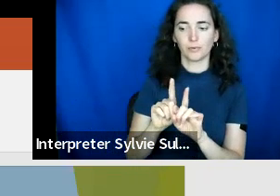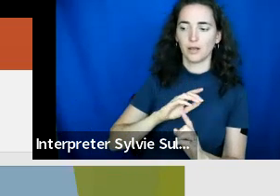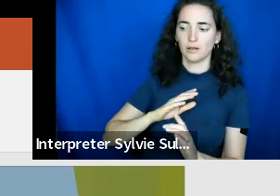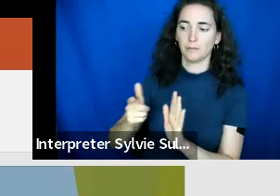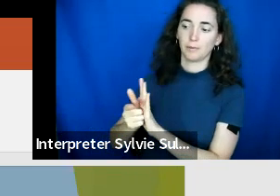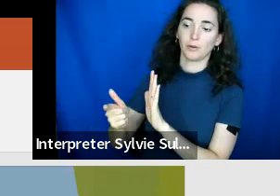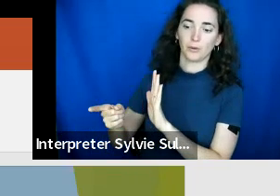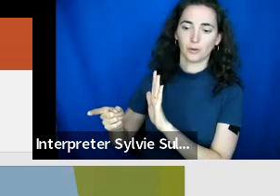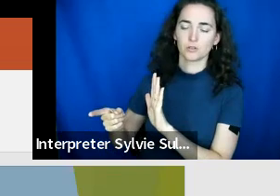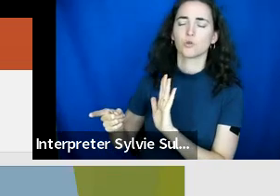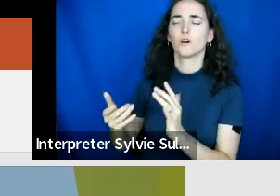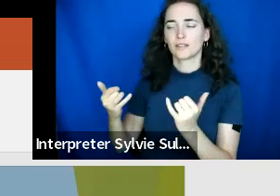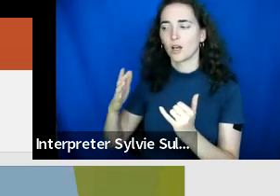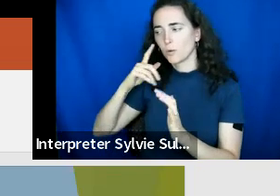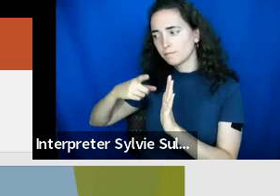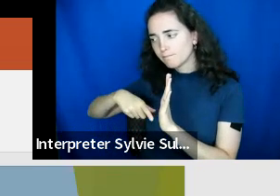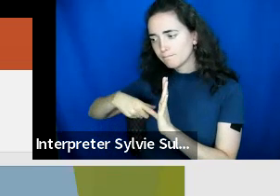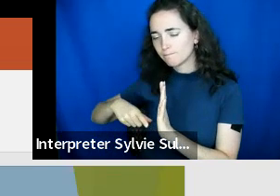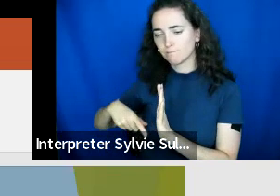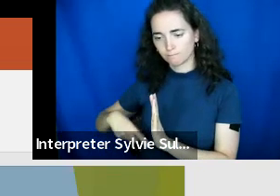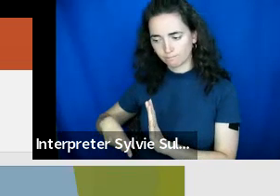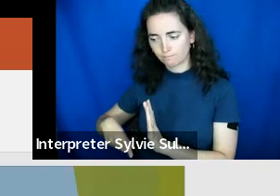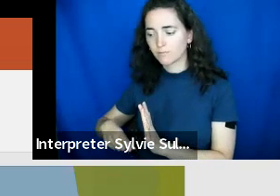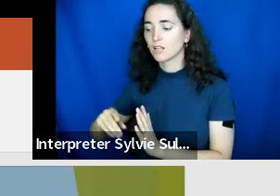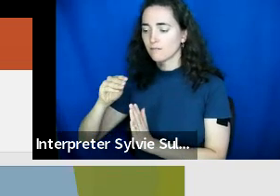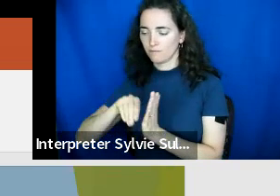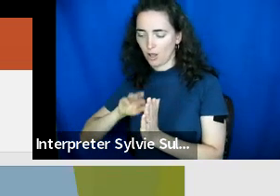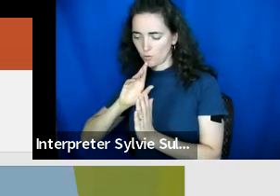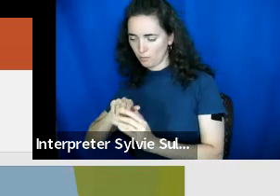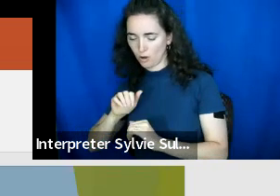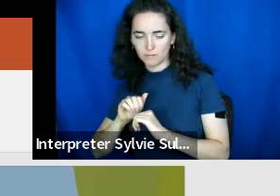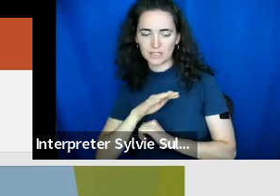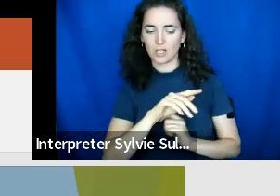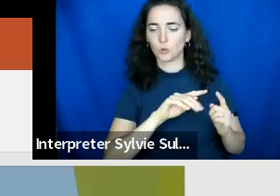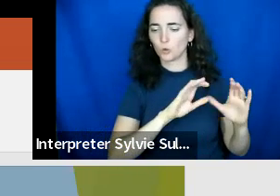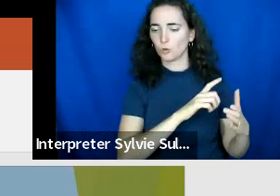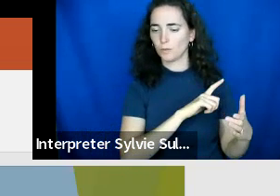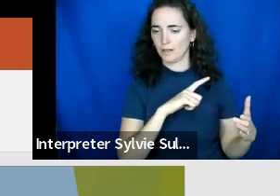So we'll be taking a look at that and and again submitting a report to the Legislature House.